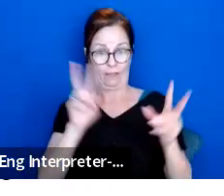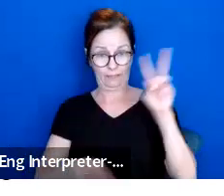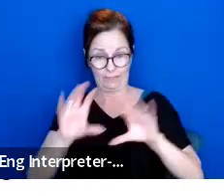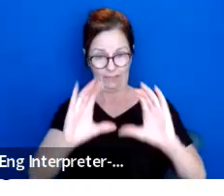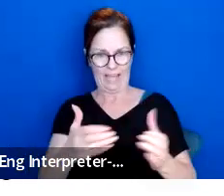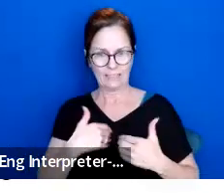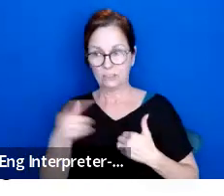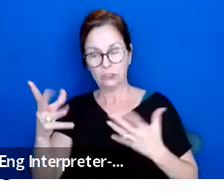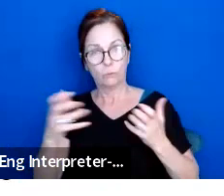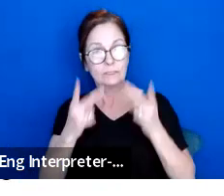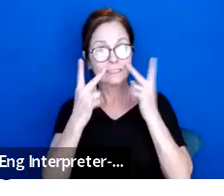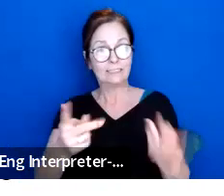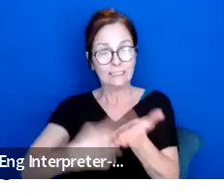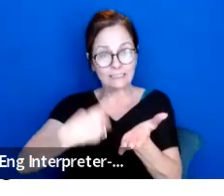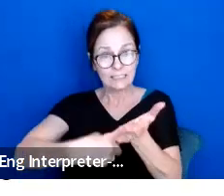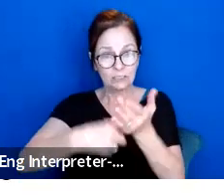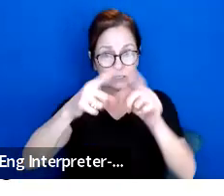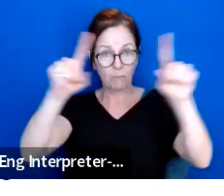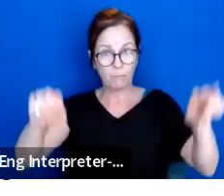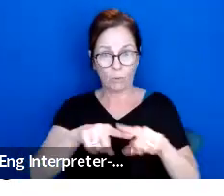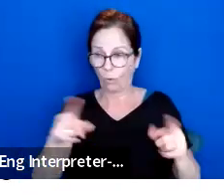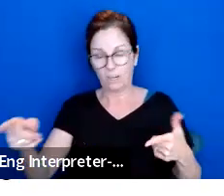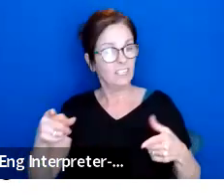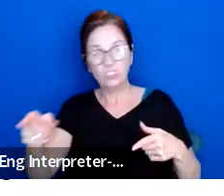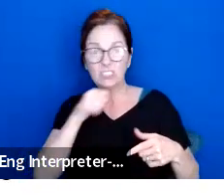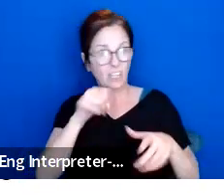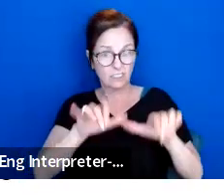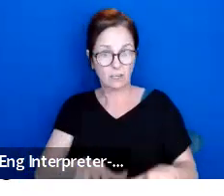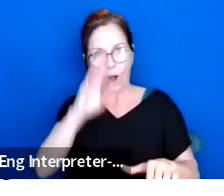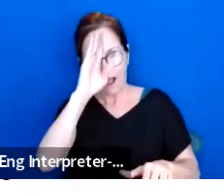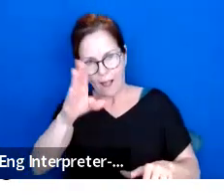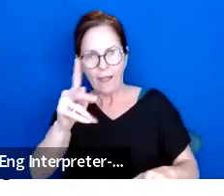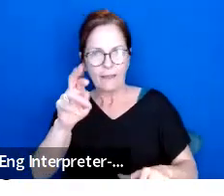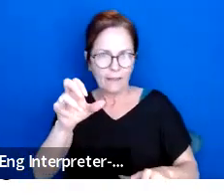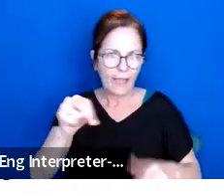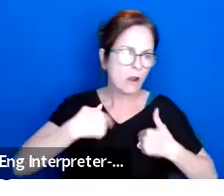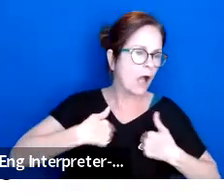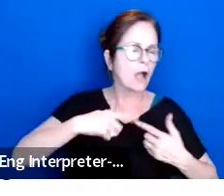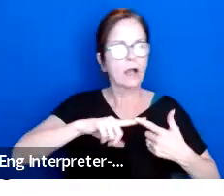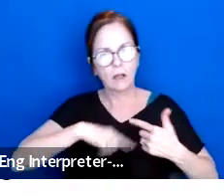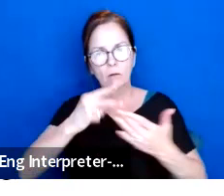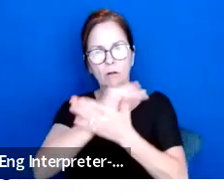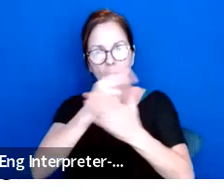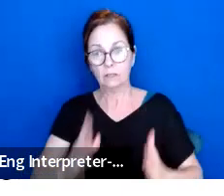You know, says I am reviewer or hi, my name is Karen. She's not going to see the discussion post she won't have access.